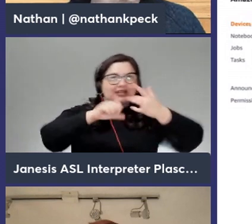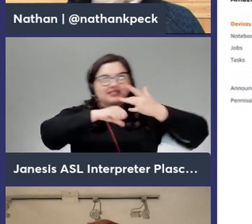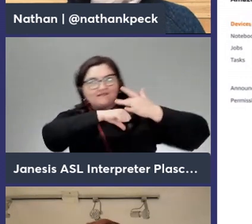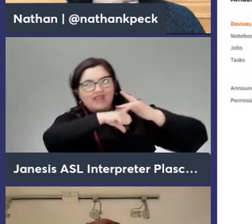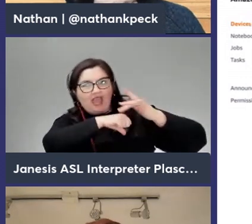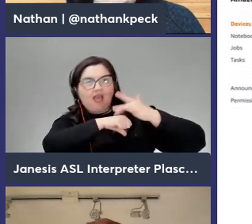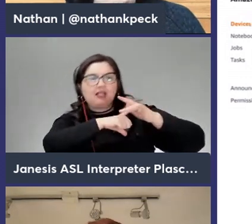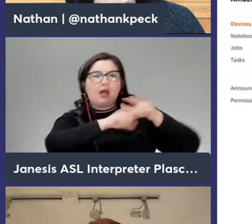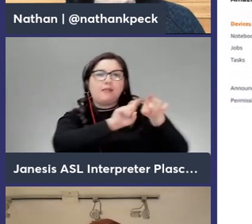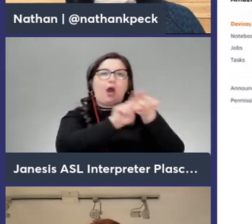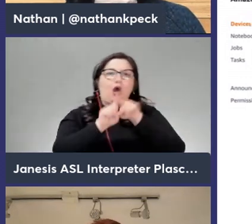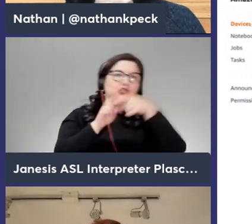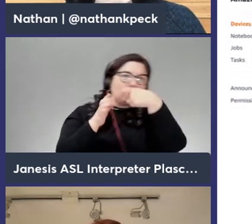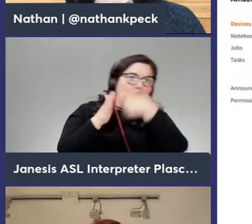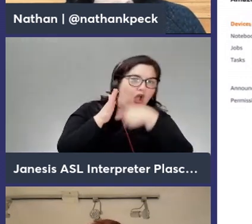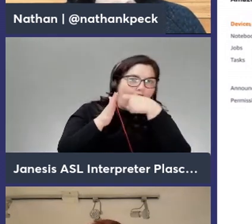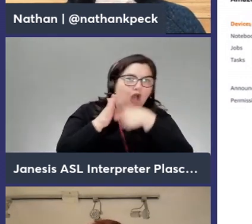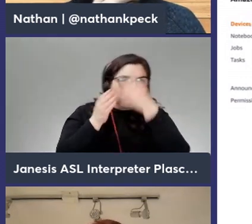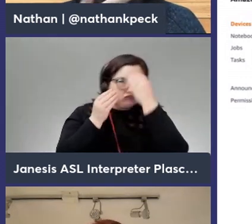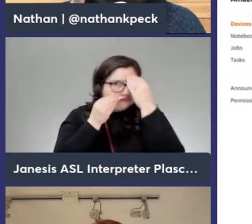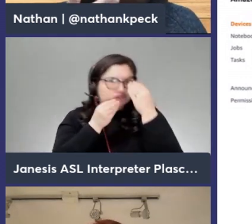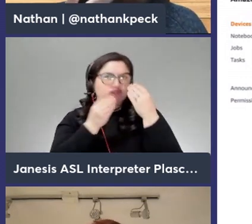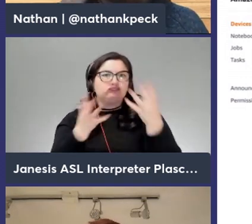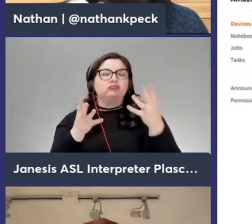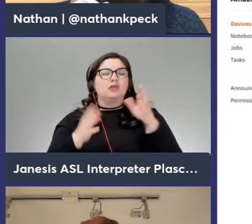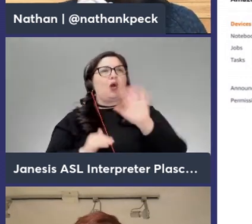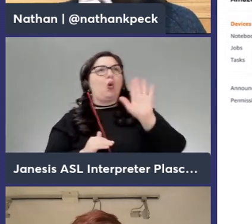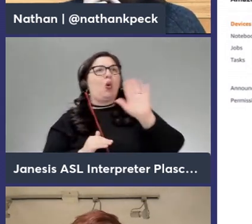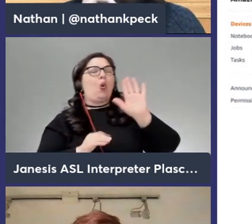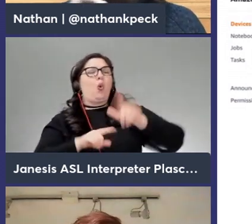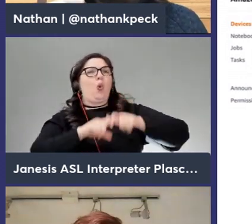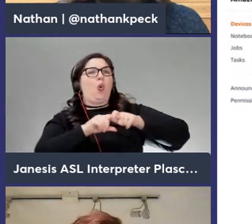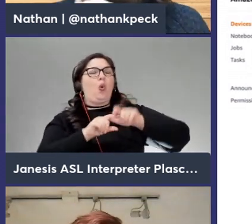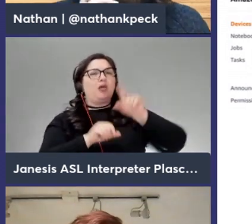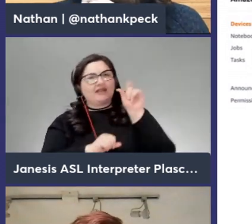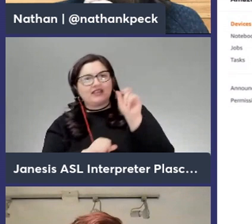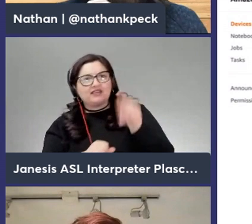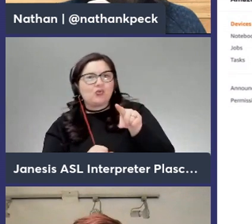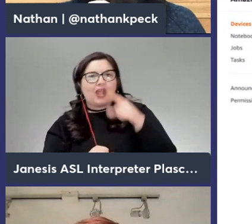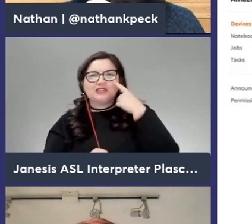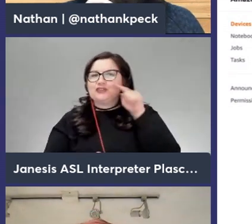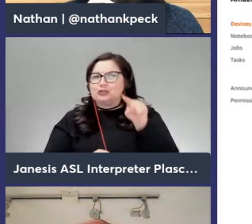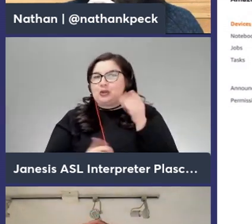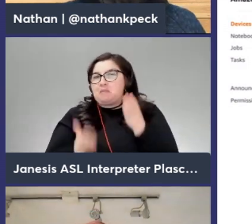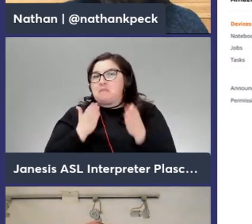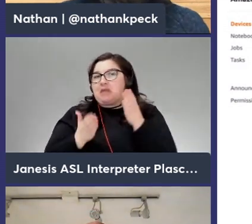as well as the cost, and the region, as well. I've got a question that maybe will help the viewers